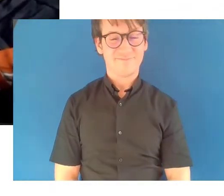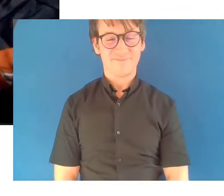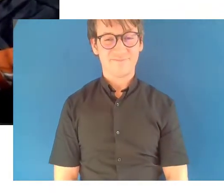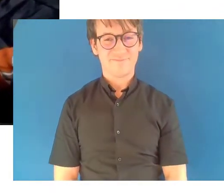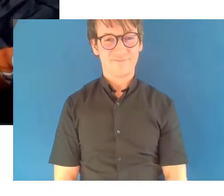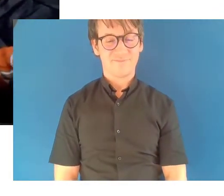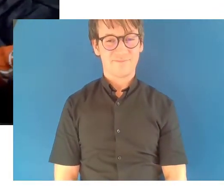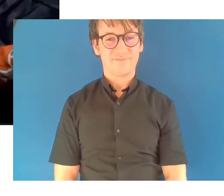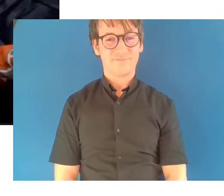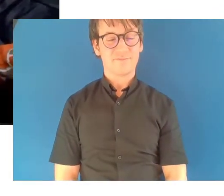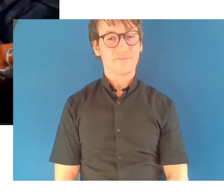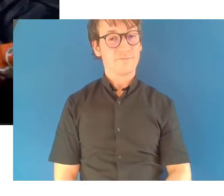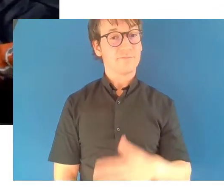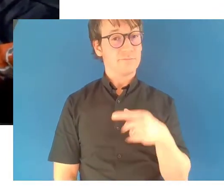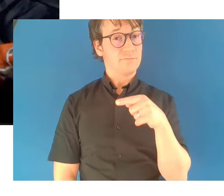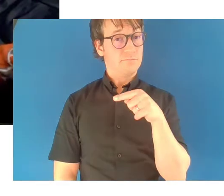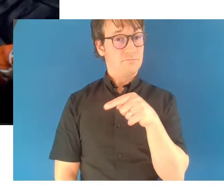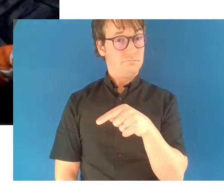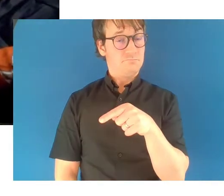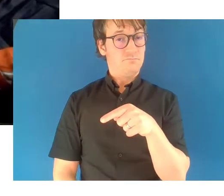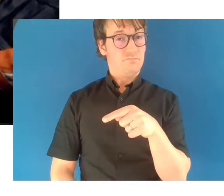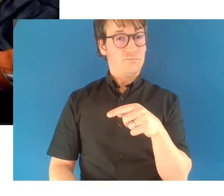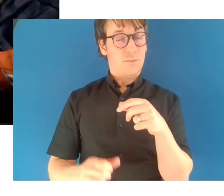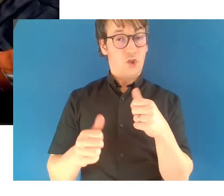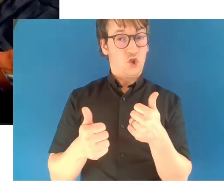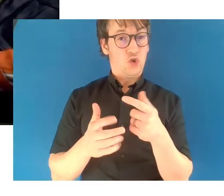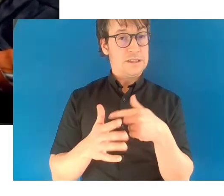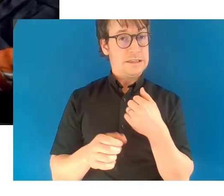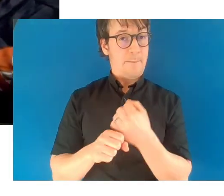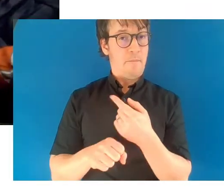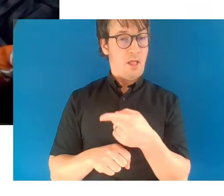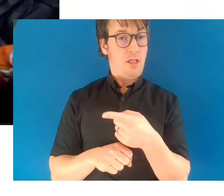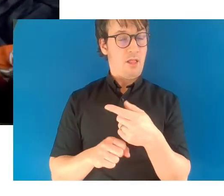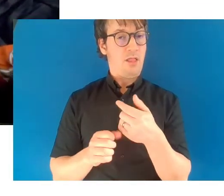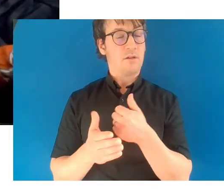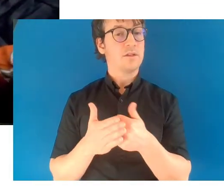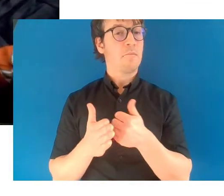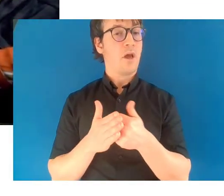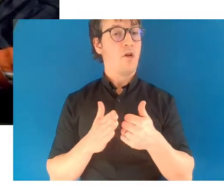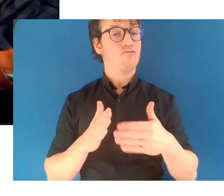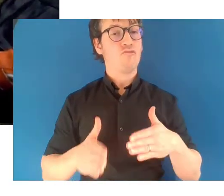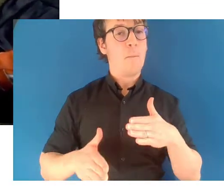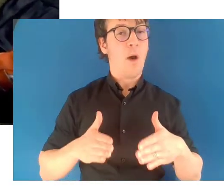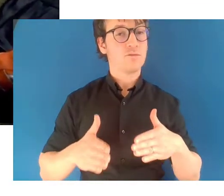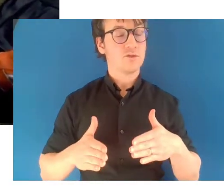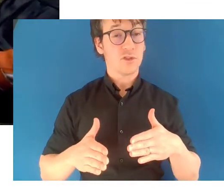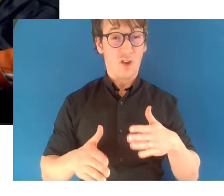There you go. So Pepper is a good example of such a typical robot.